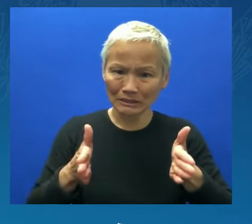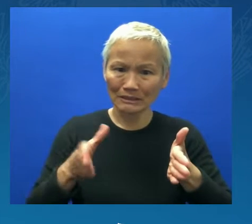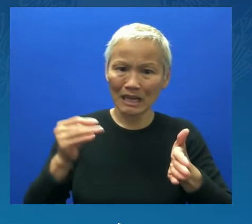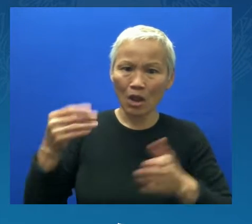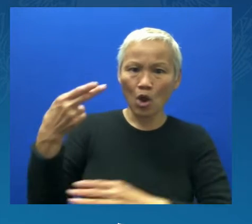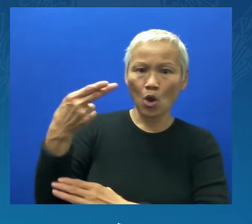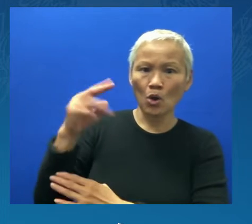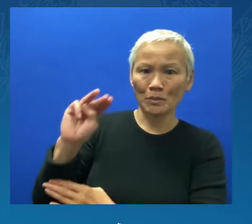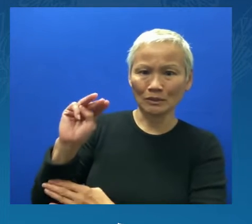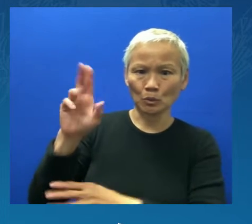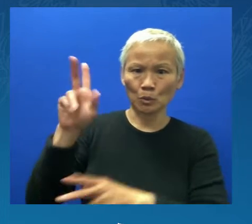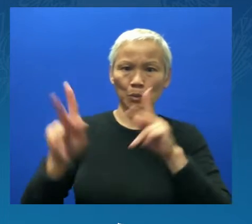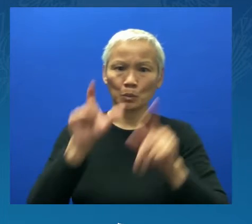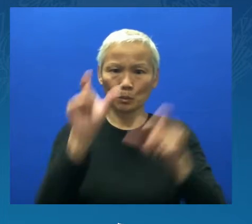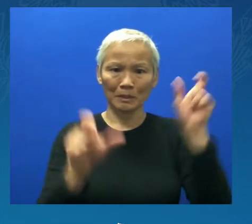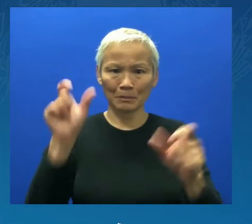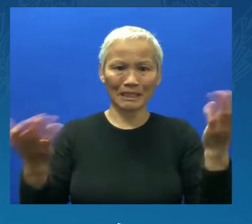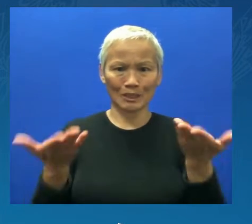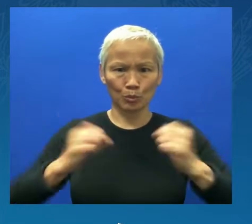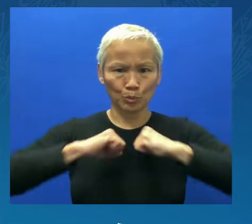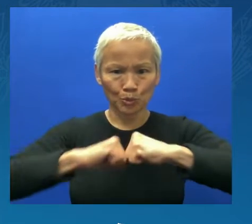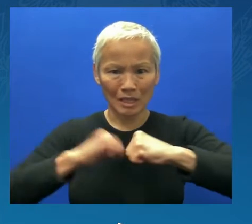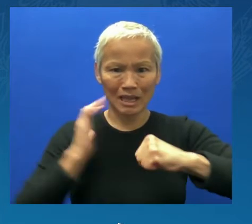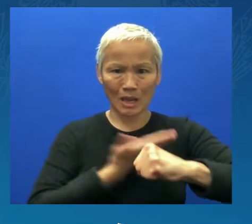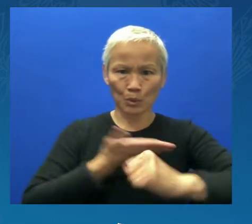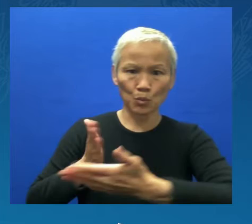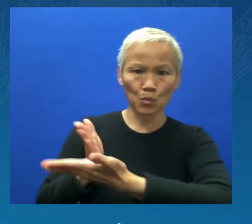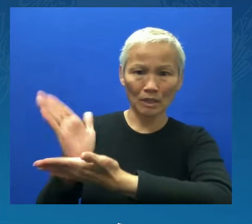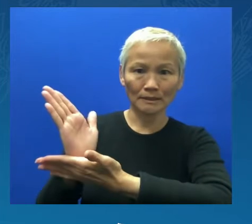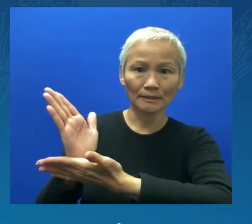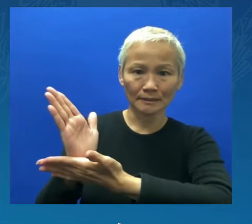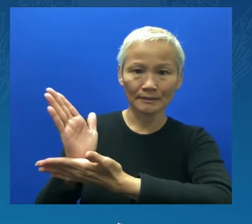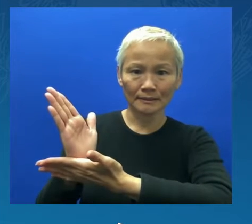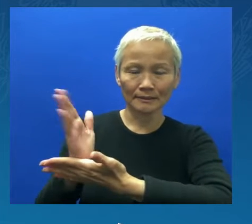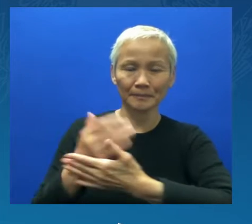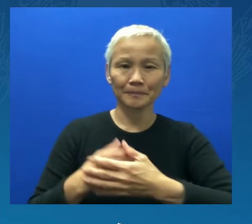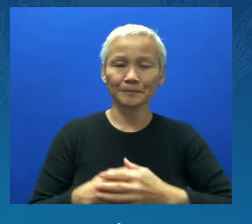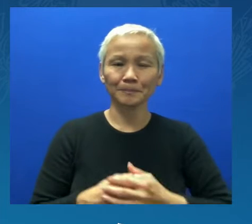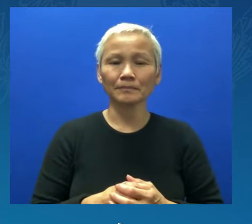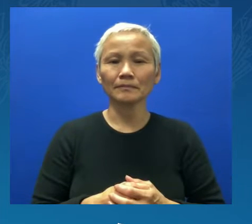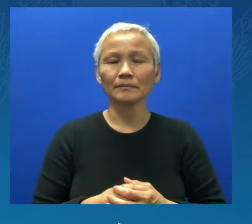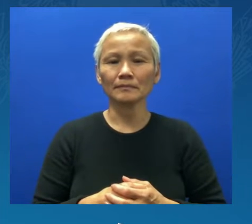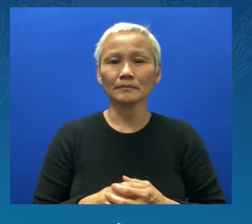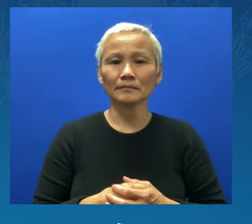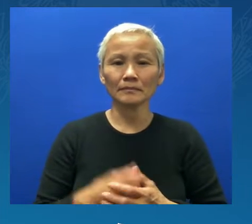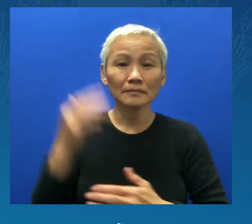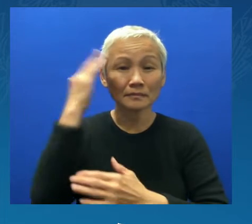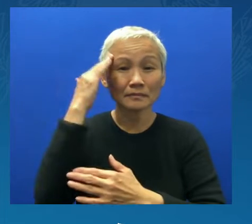who I know to this group needs absolutely no introduction, but I'm going to make sure that I get her full title right,